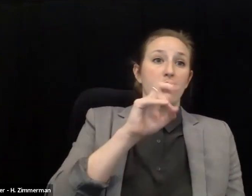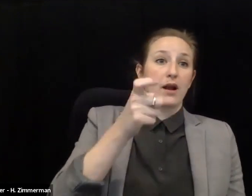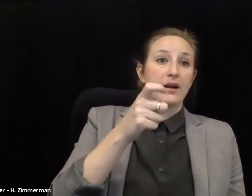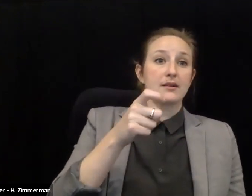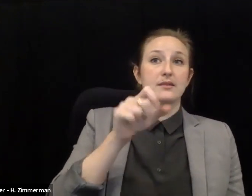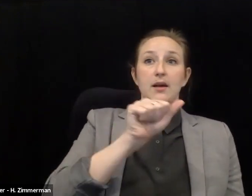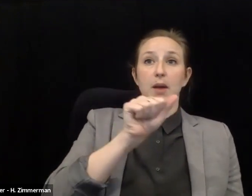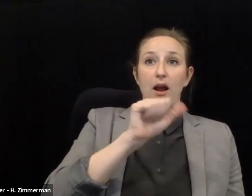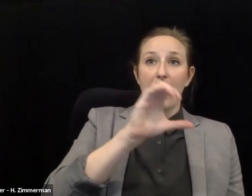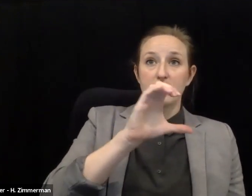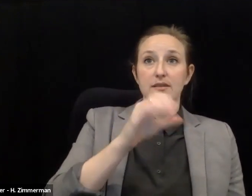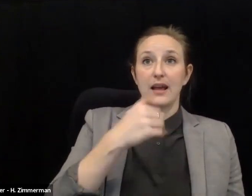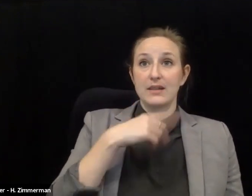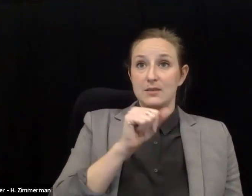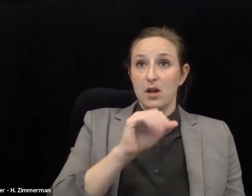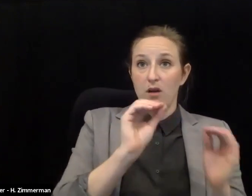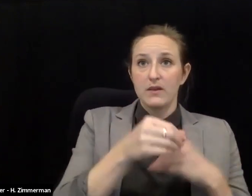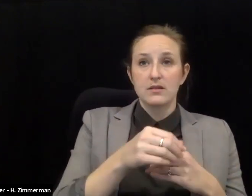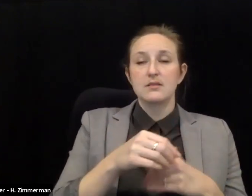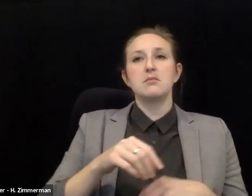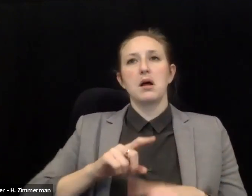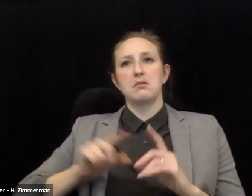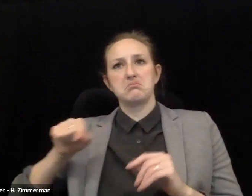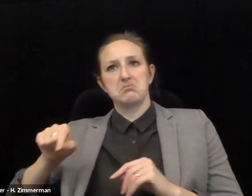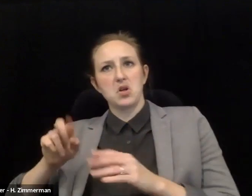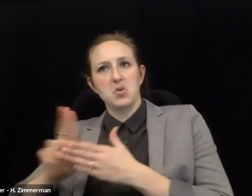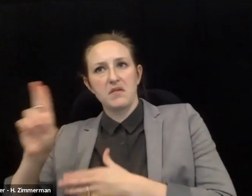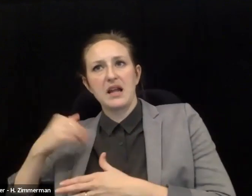Unlike universities. And so, yeah, it's a good question.